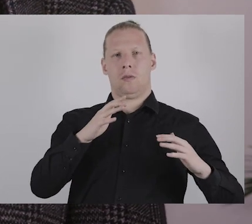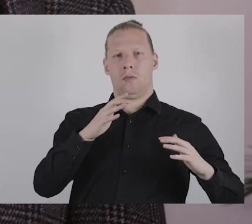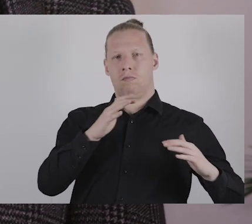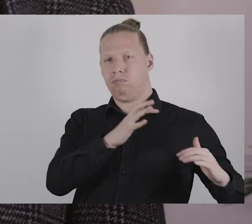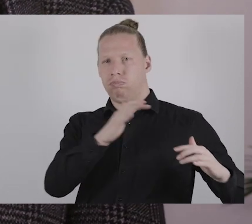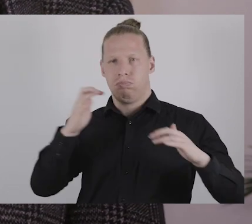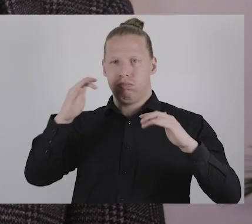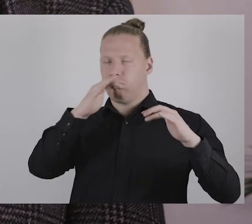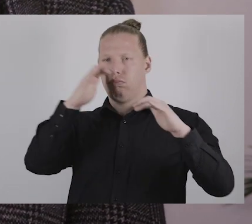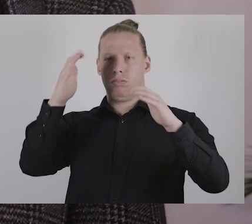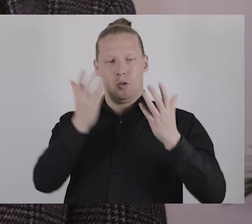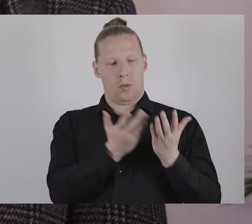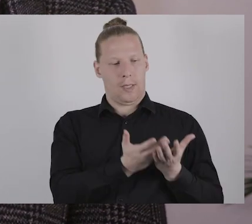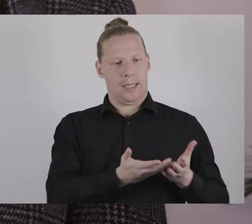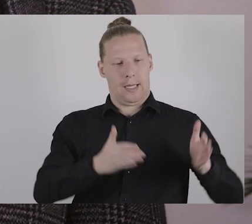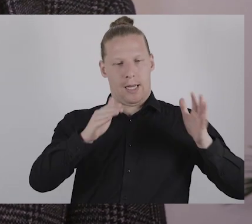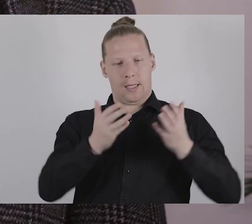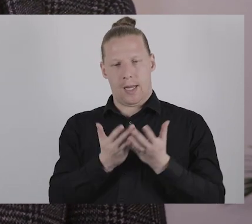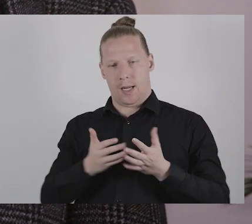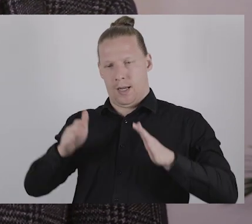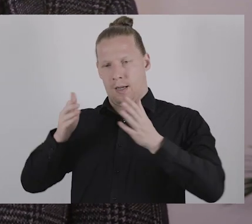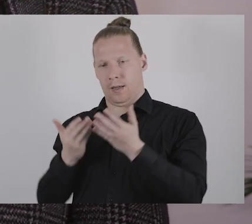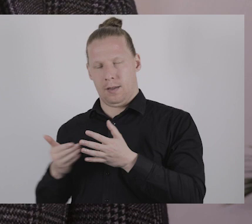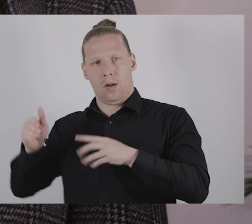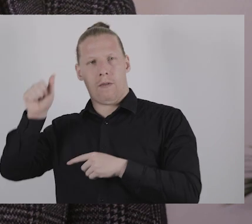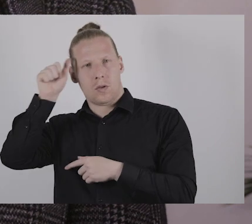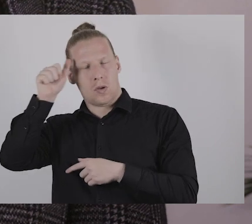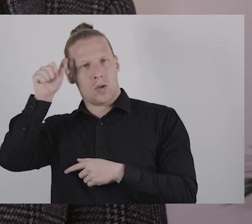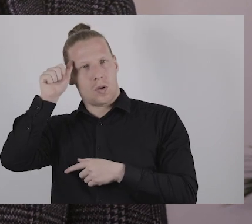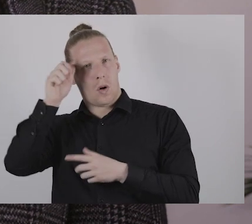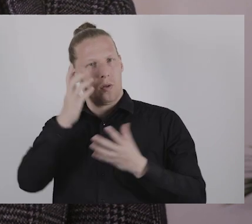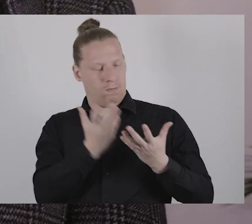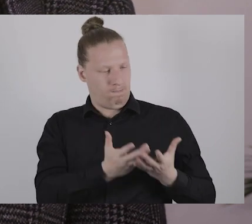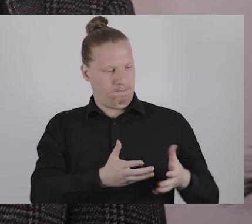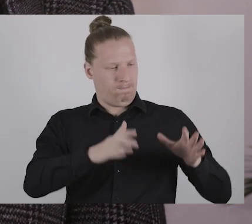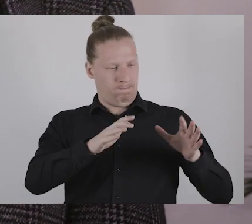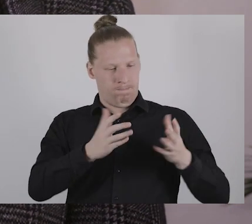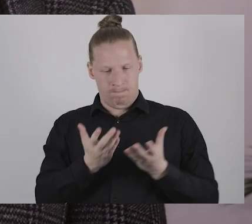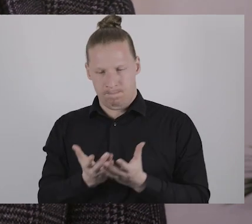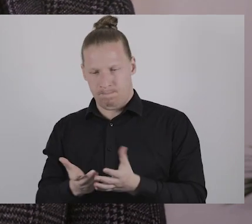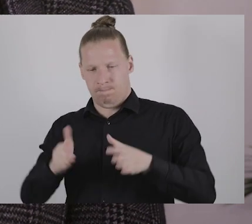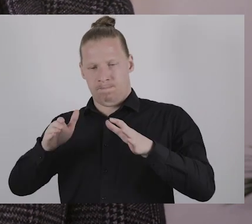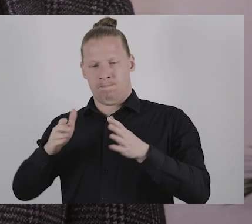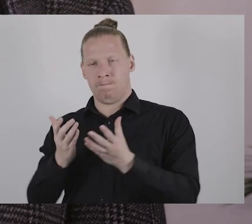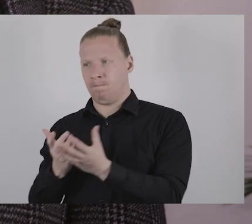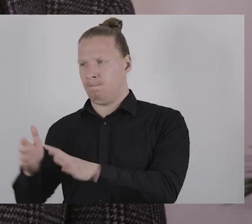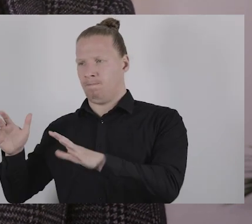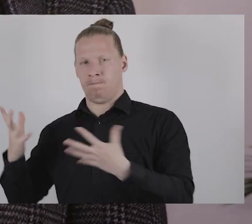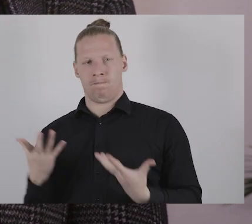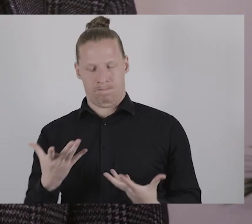Ki te tikina atu rā i ngā kete e toru. Ko te kete tuauri, ko te kete tuatea, ko te kete aronui.